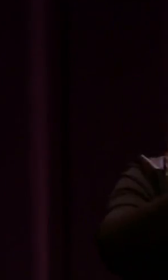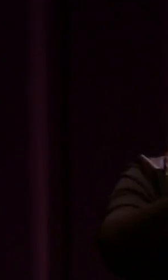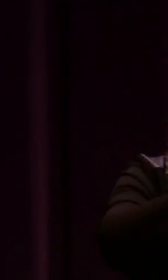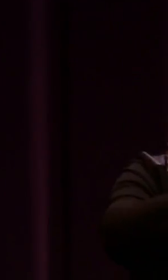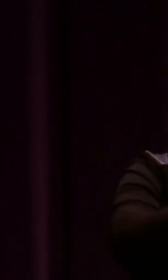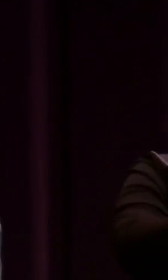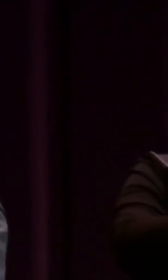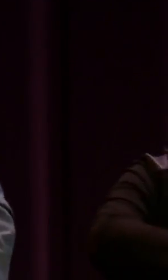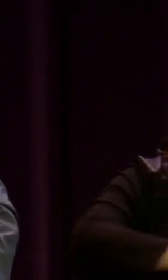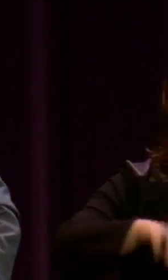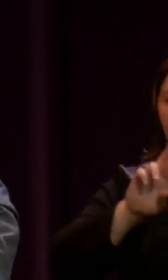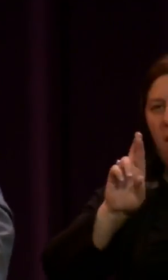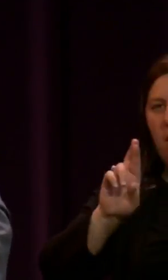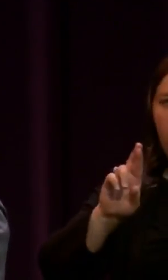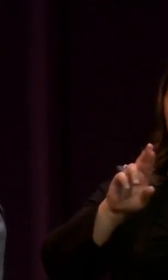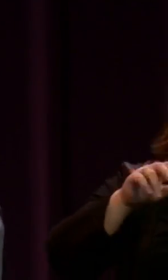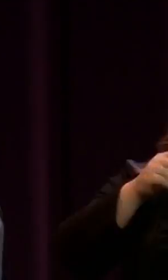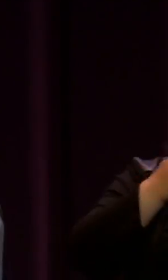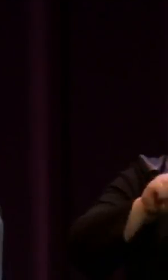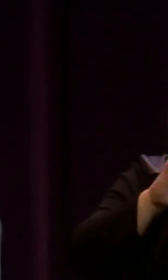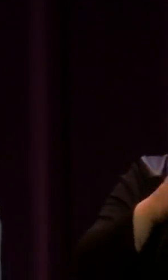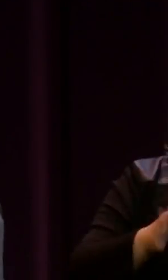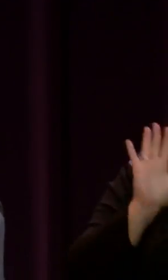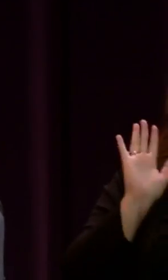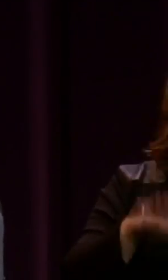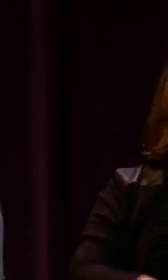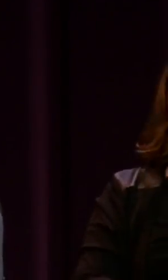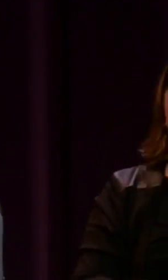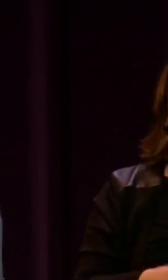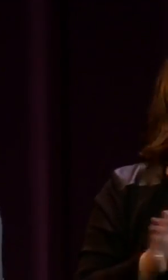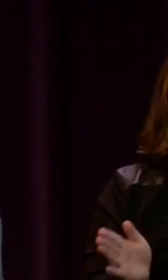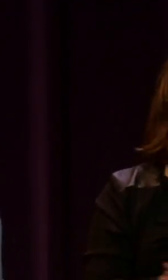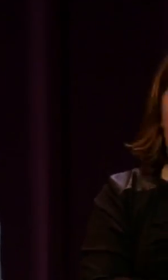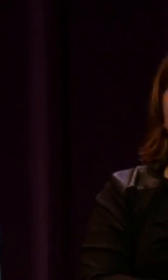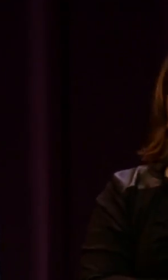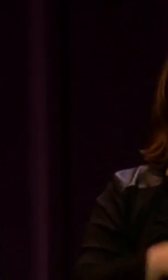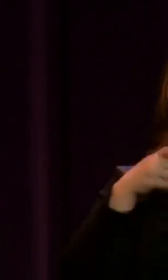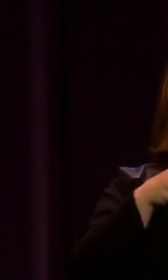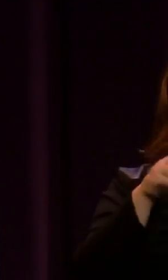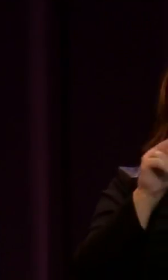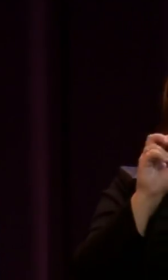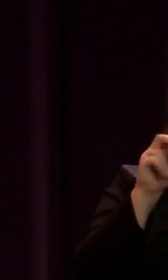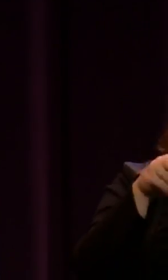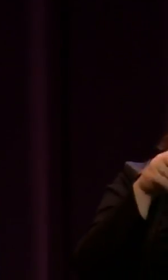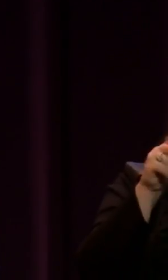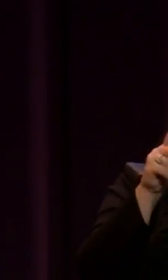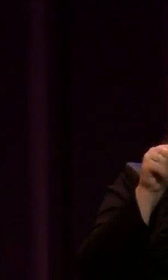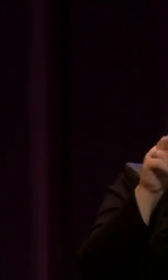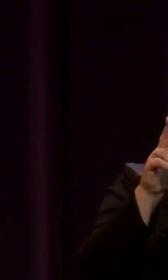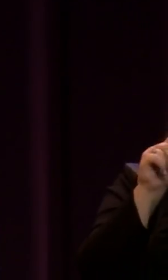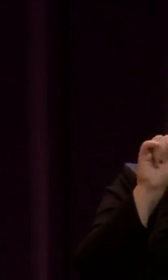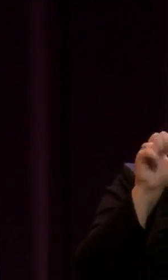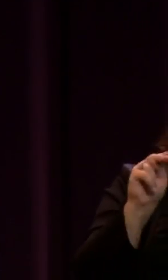IS A NONPARTISAN CONVENTION AND WE WOULD EXPECT THAT ATTENDEES